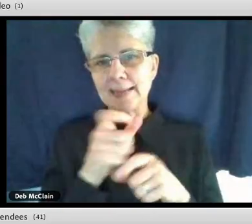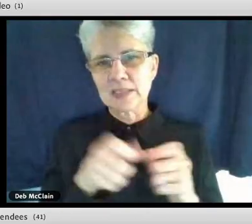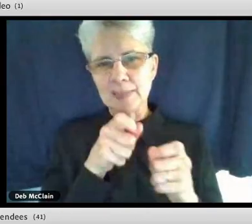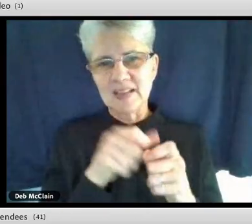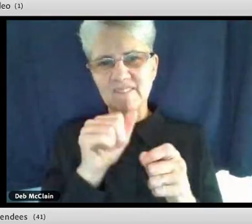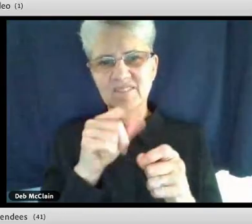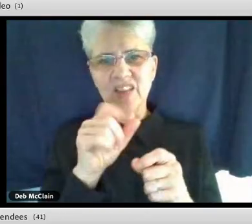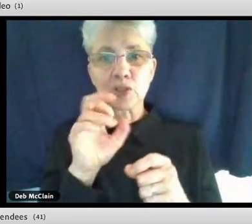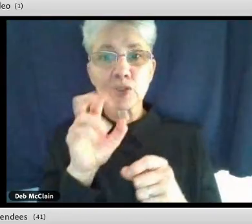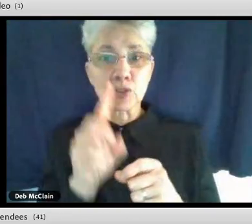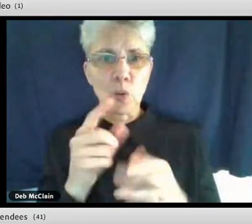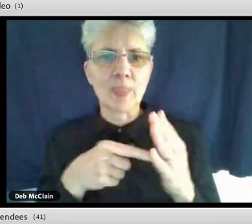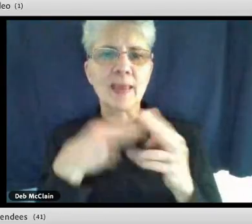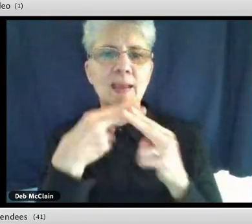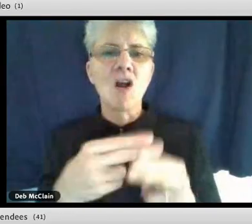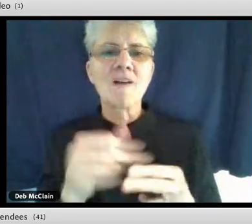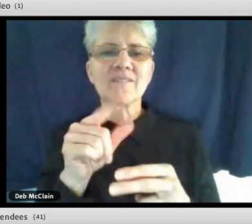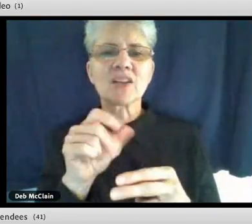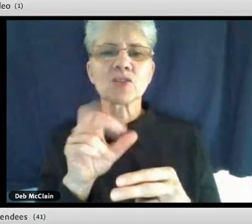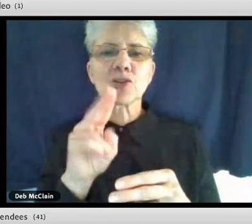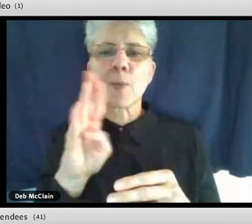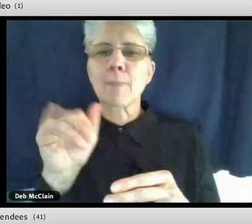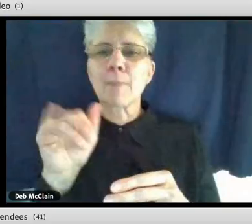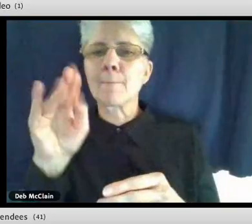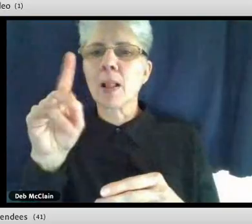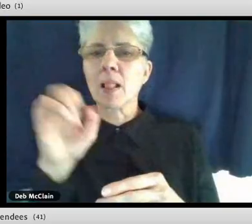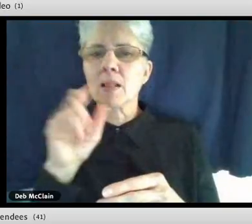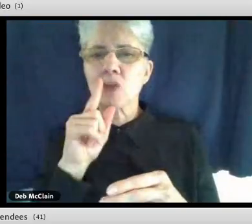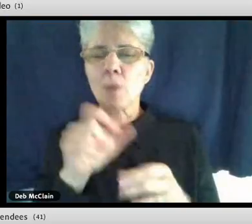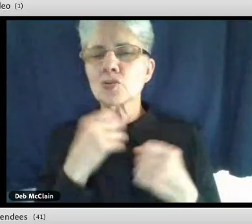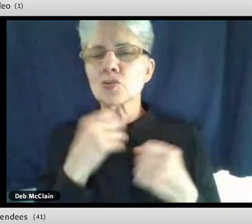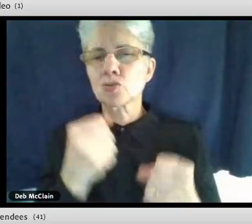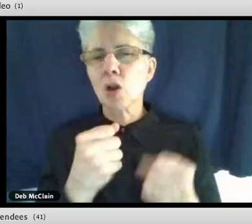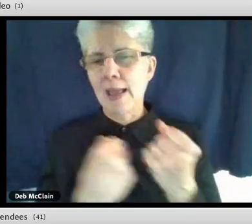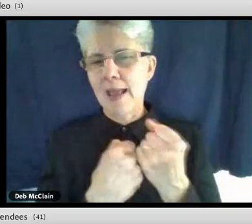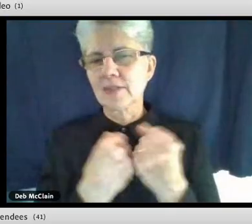because you're only getting a certain filter, what they call a filter bubble on information,